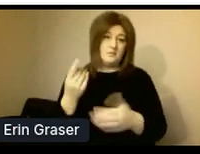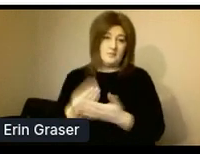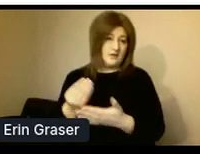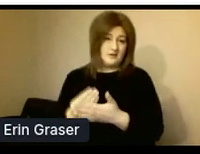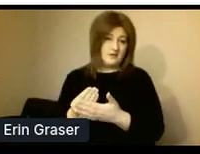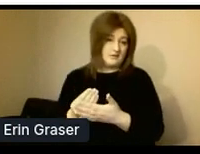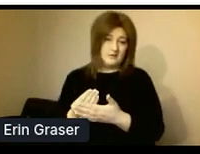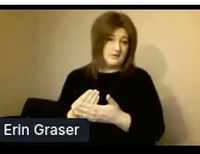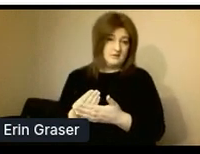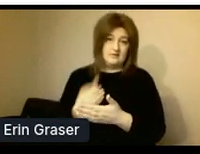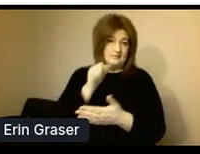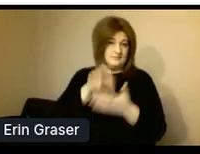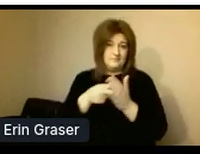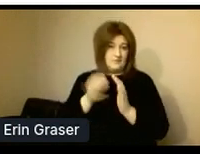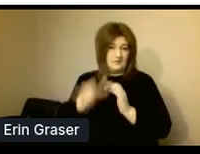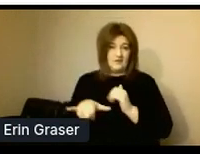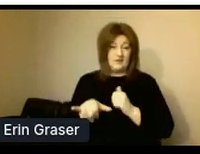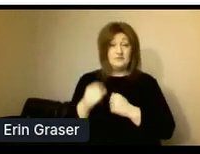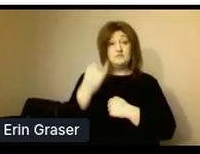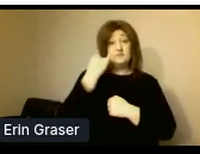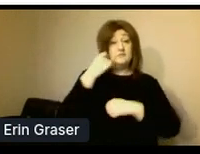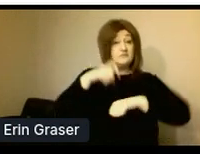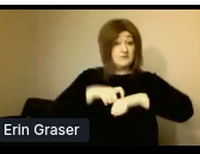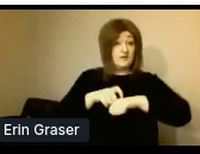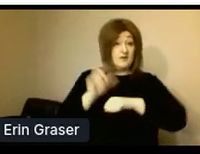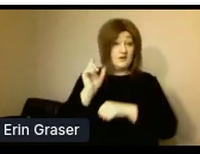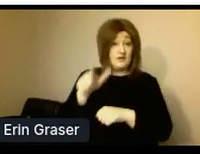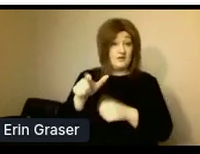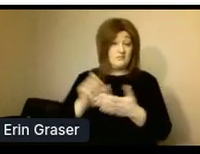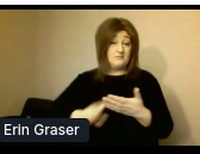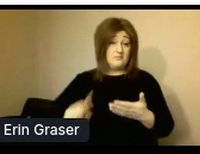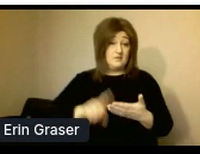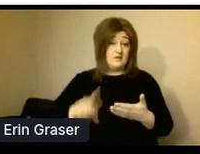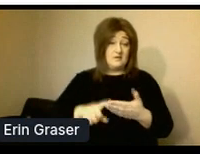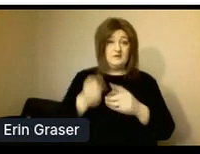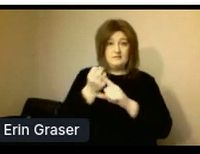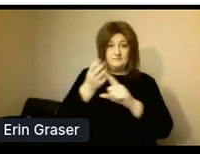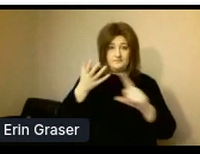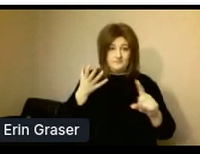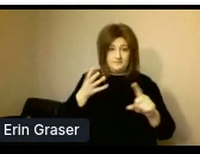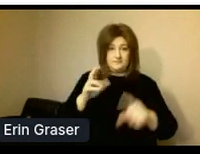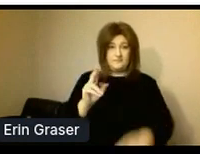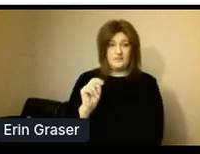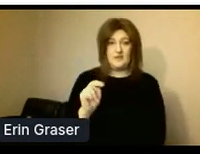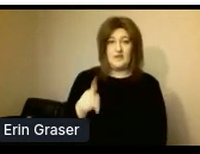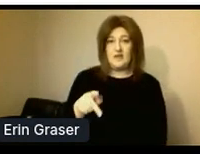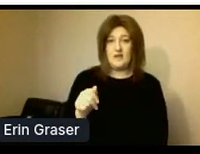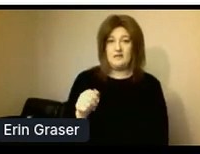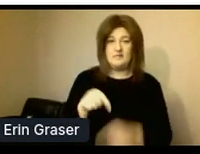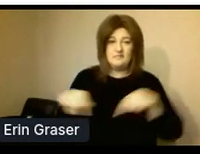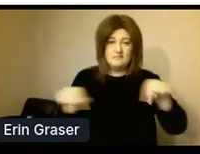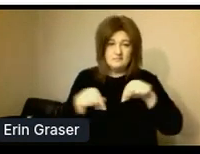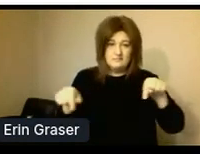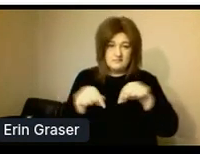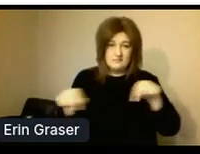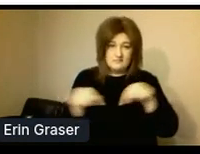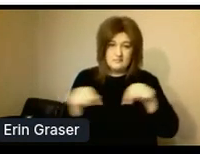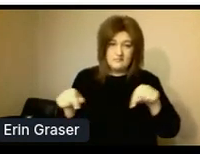So when you have time, I'd love for you to look up "Unpacking The Invisible Knapsack" by Peggy McIntosh. It is old.